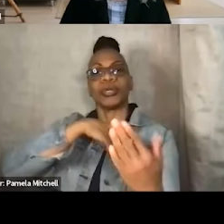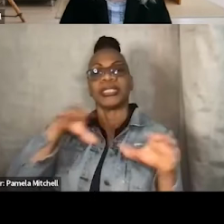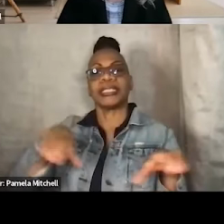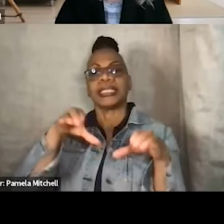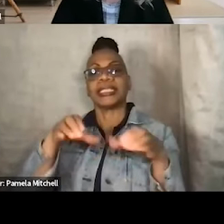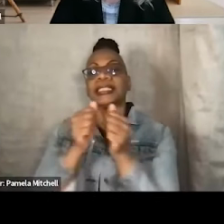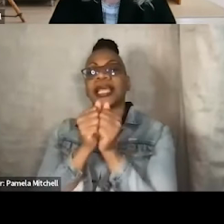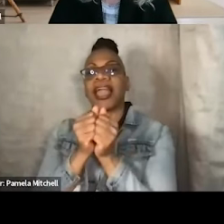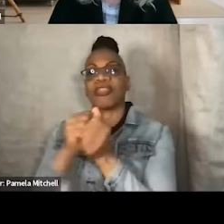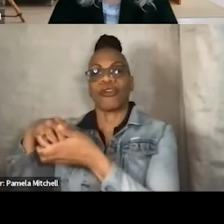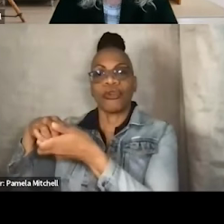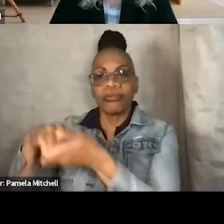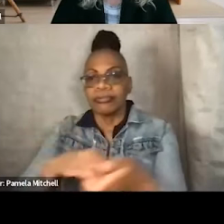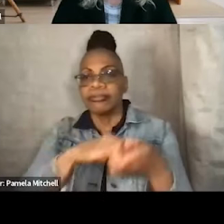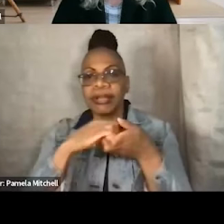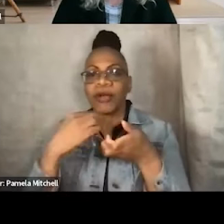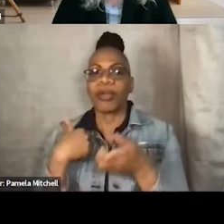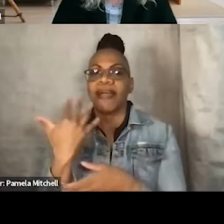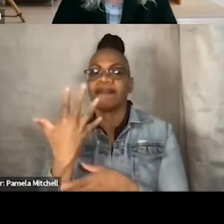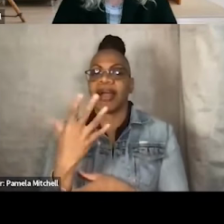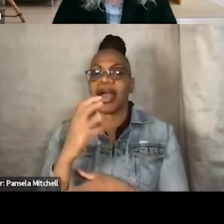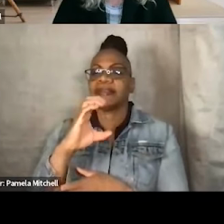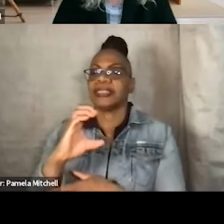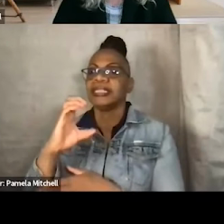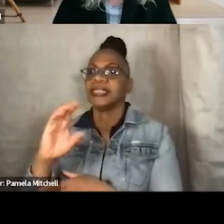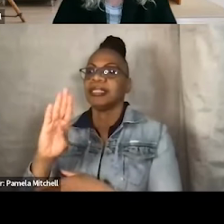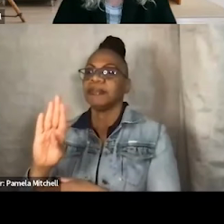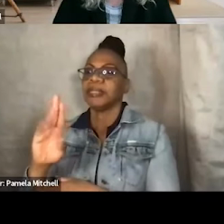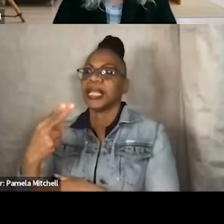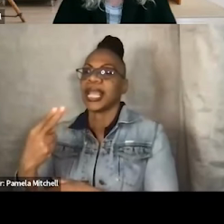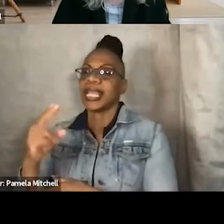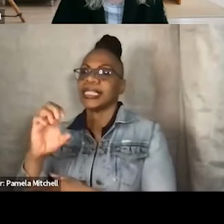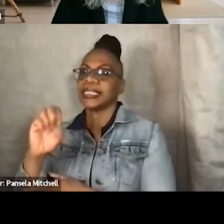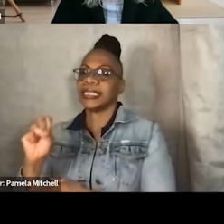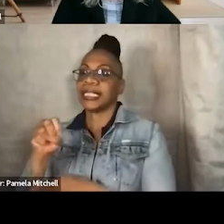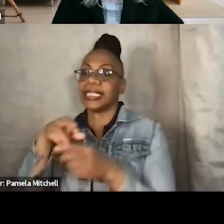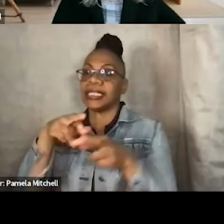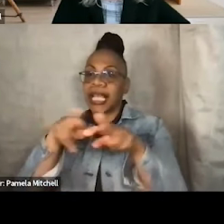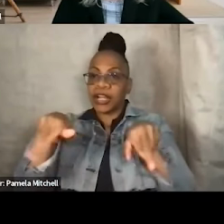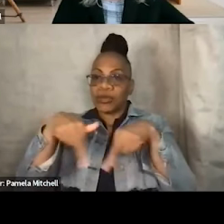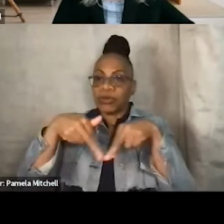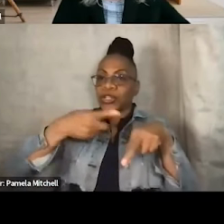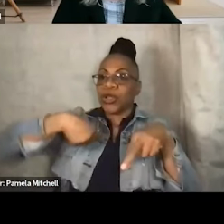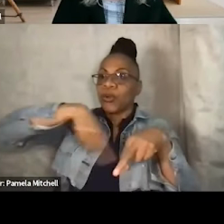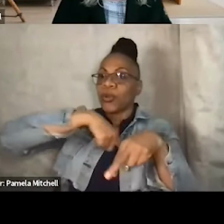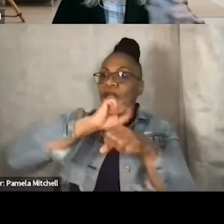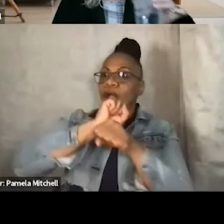So as I said, we have five CCBHCs in this region that we are working with and working together.